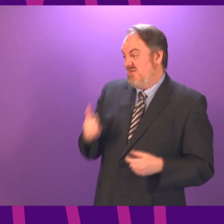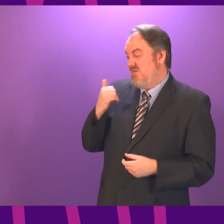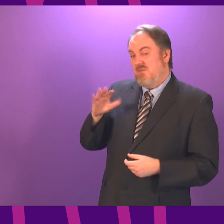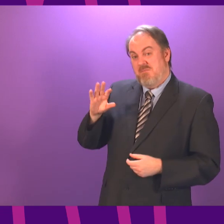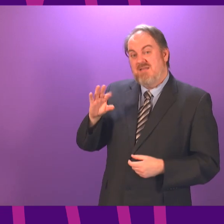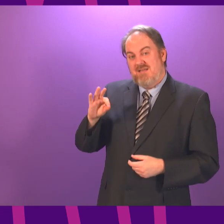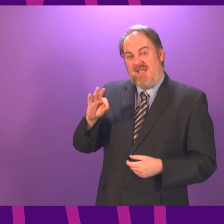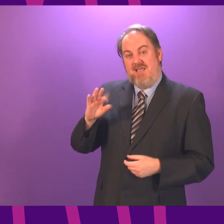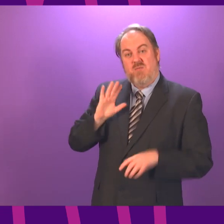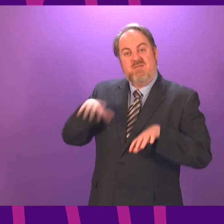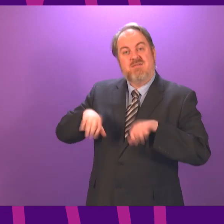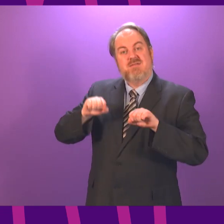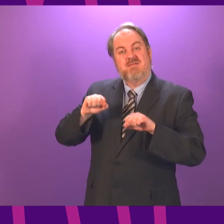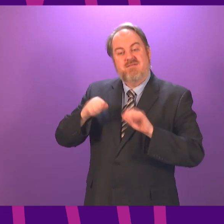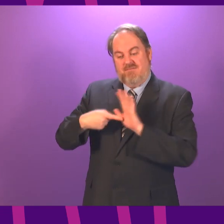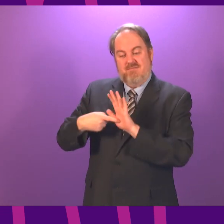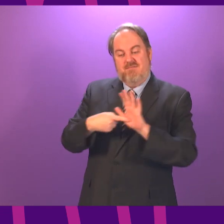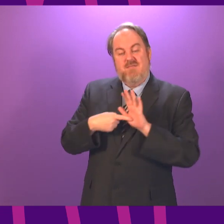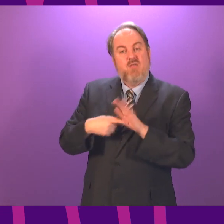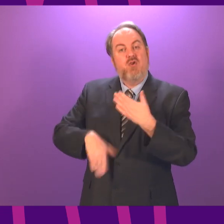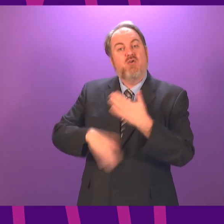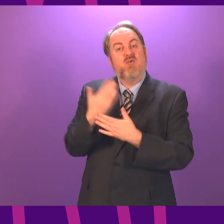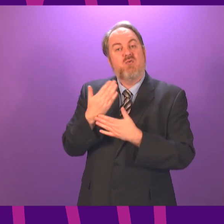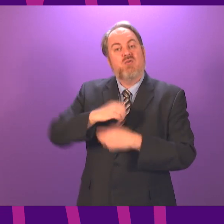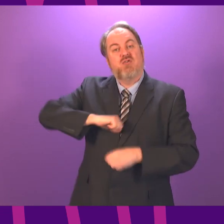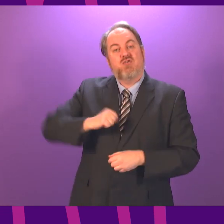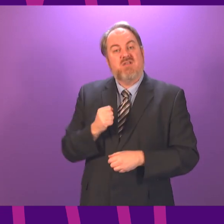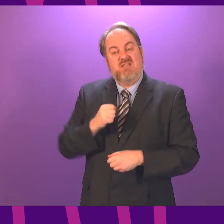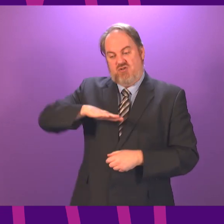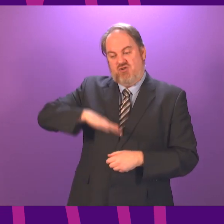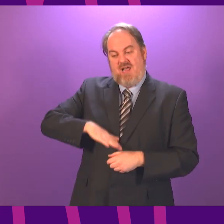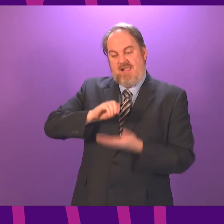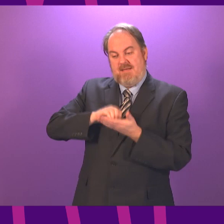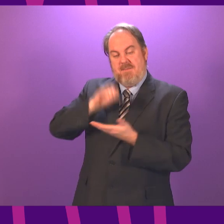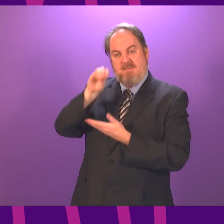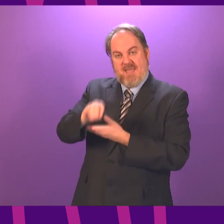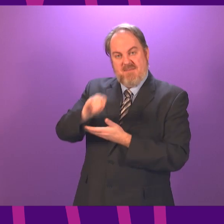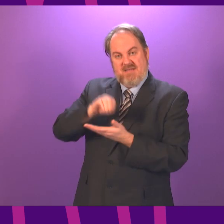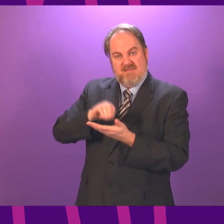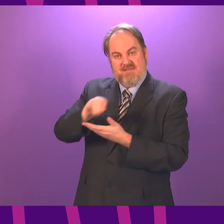introduction of the Scottish child payment, which is a key plank in our action to tackle